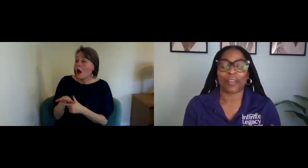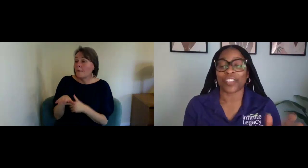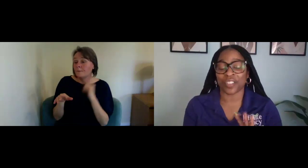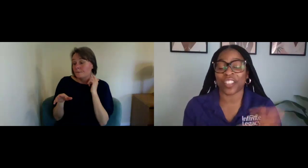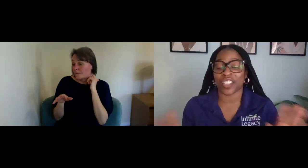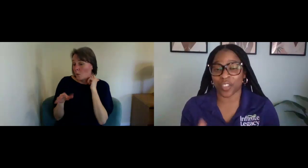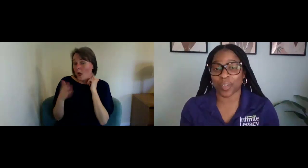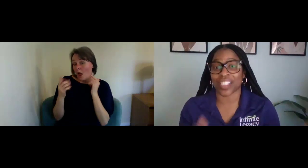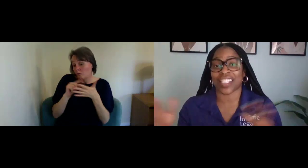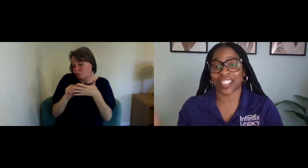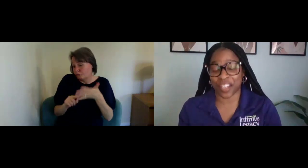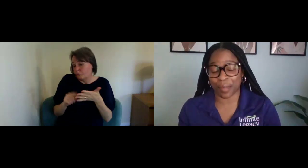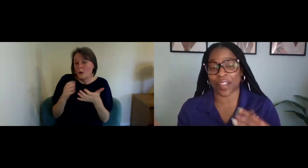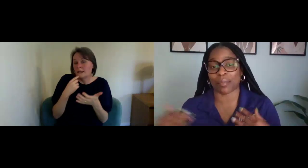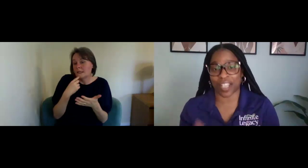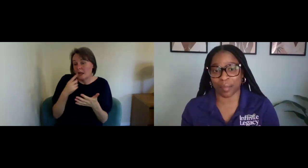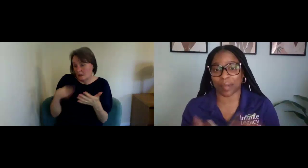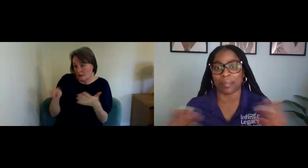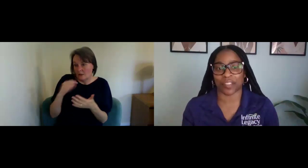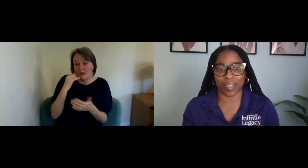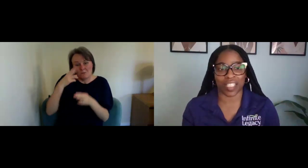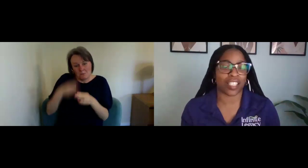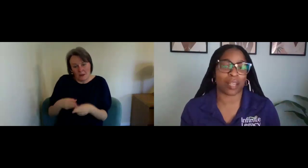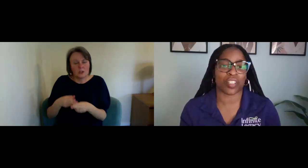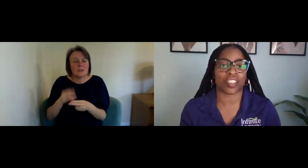well, these are the things you wants to say to them if they bring up a myth or misconception.